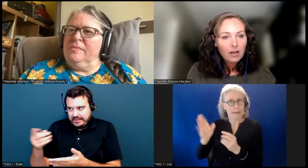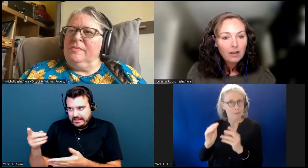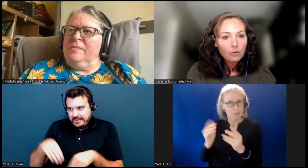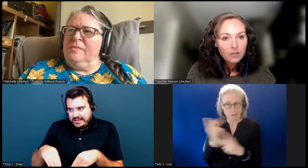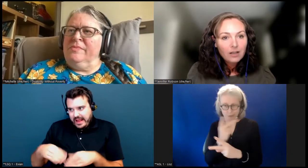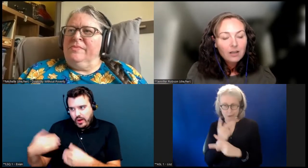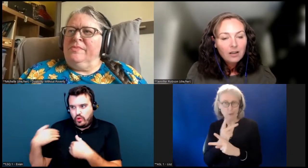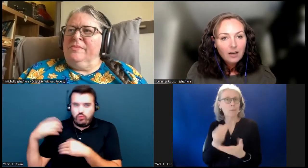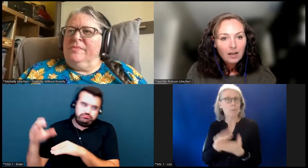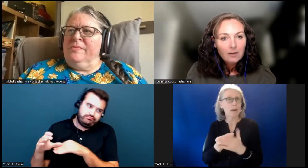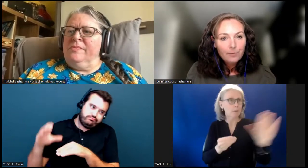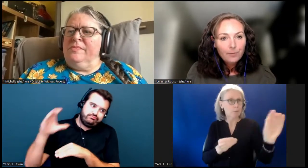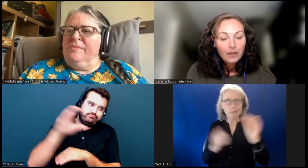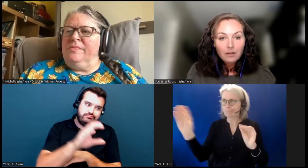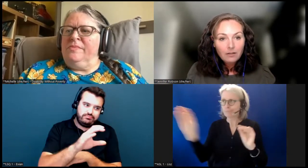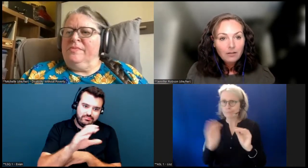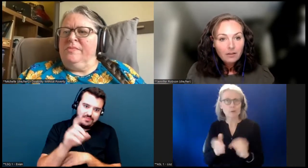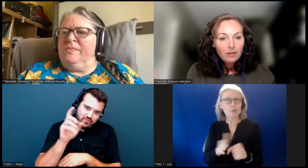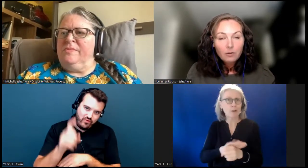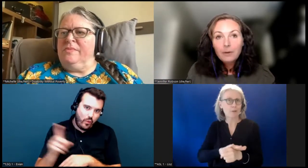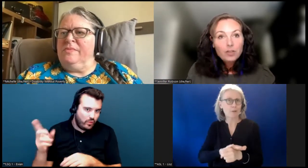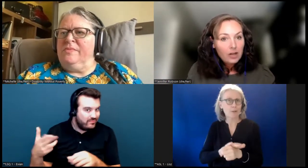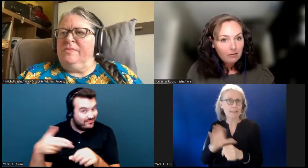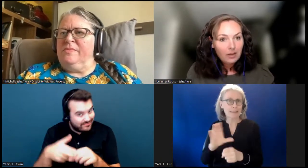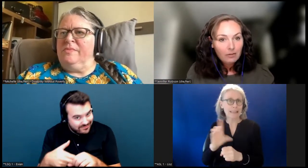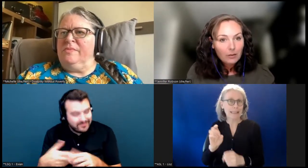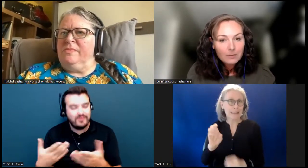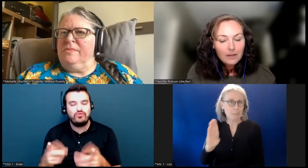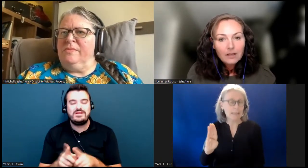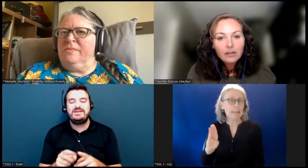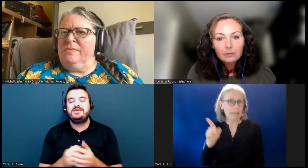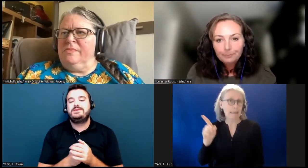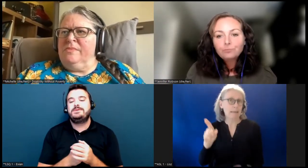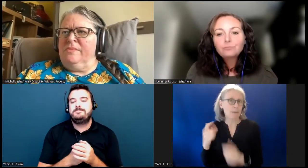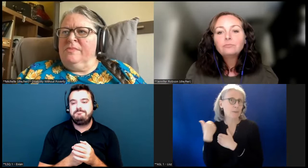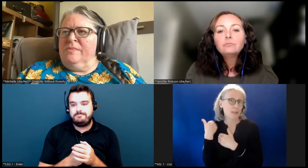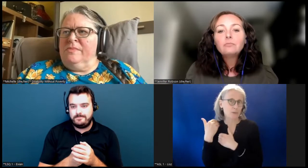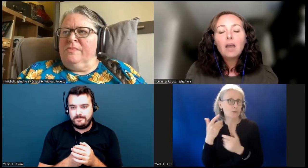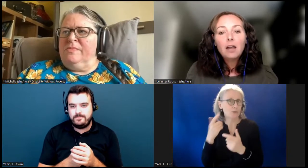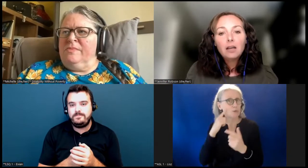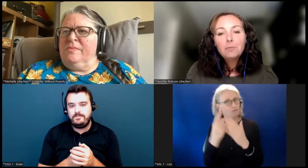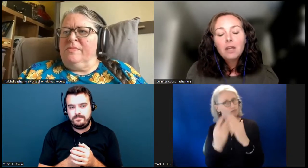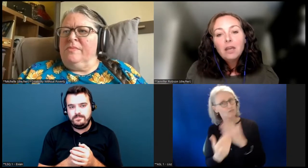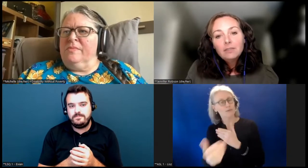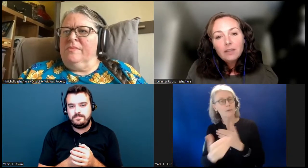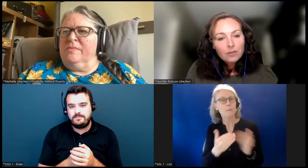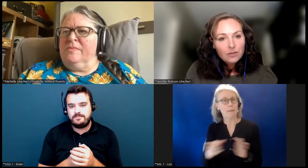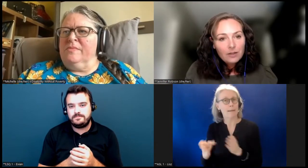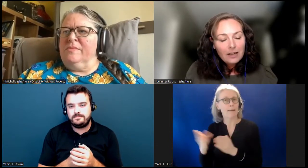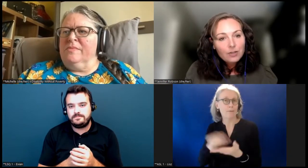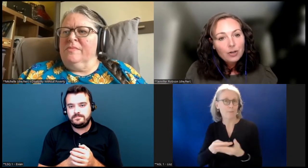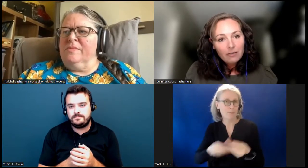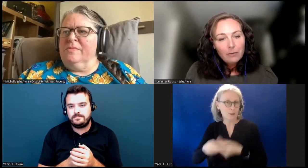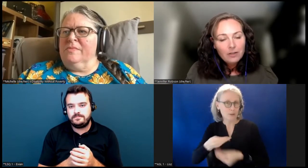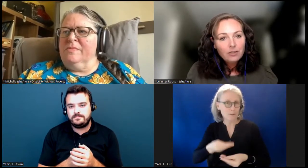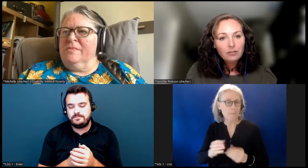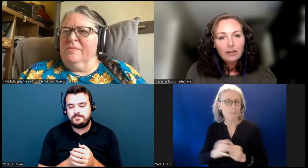OUT THE -- YOU KNOW, THE BUDGETING AROUND THIS BASICALLY. THEN THERE'S ALSO THE INTERGOVERNMENTAL